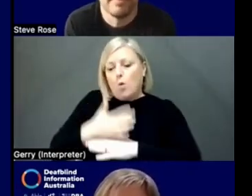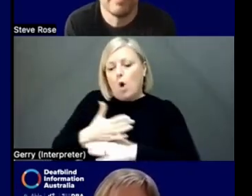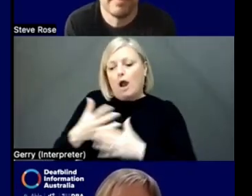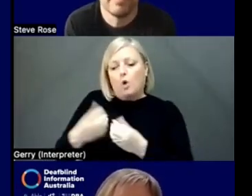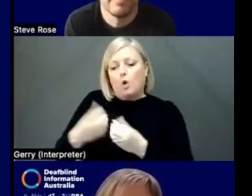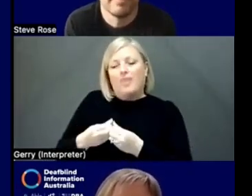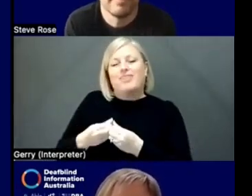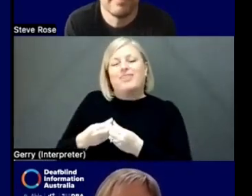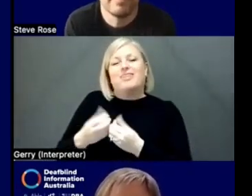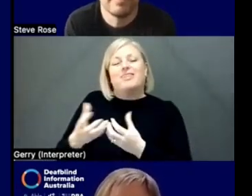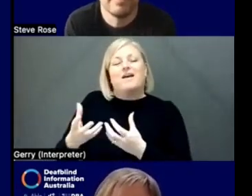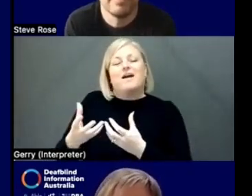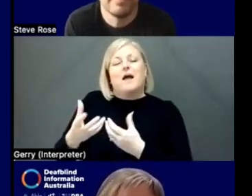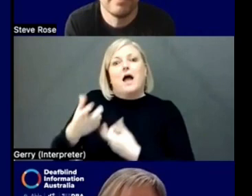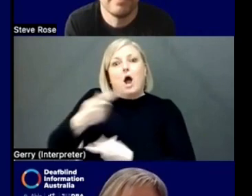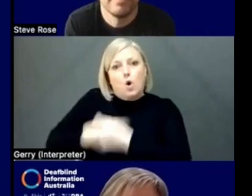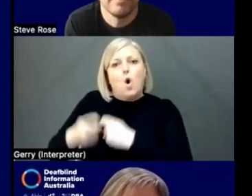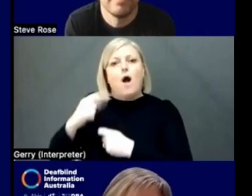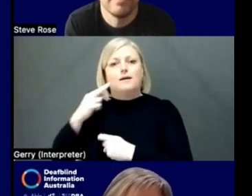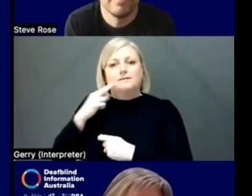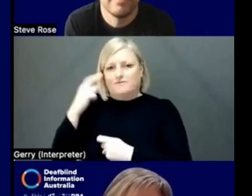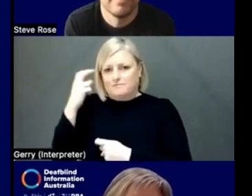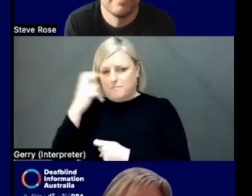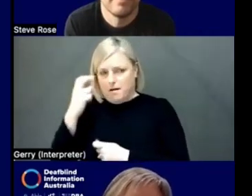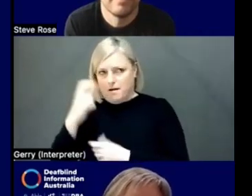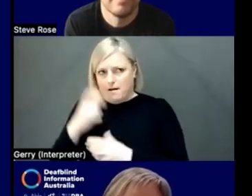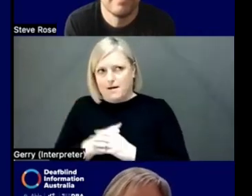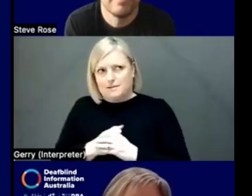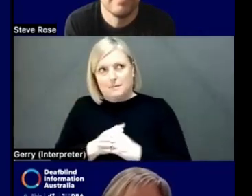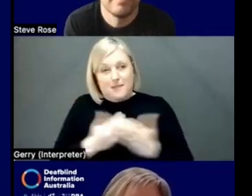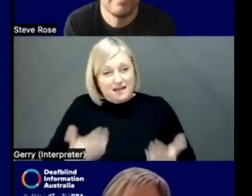so keen to know what goes on in the UK there.